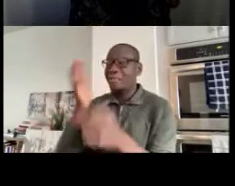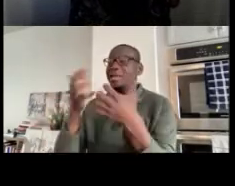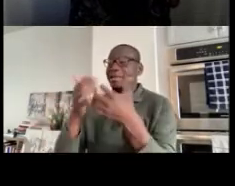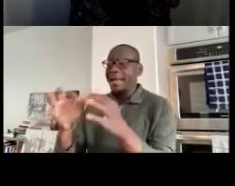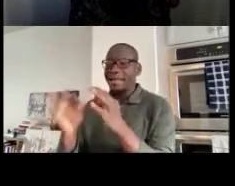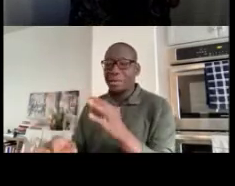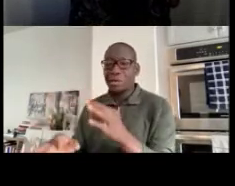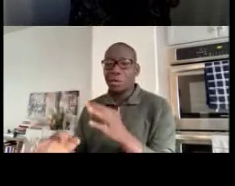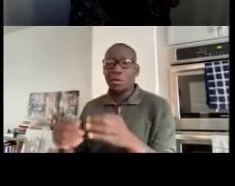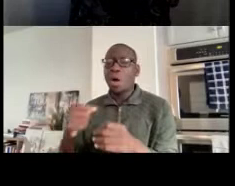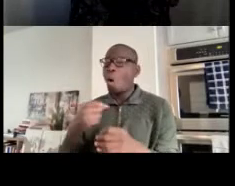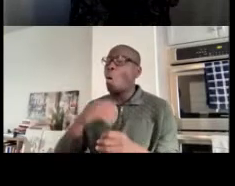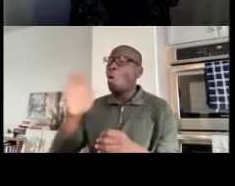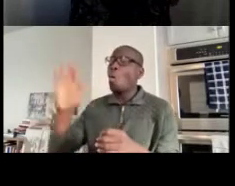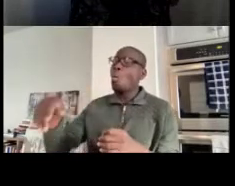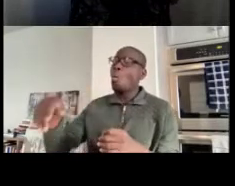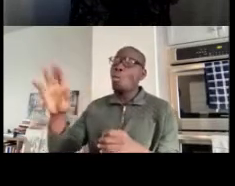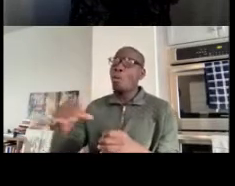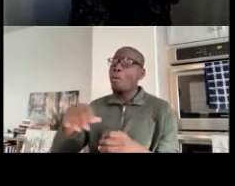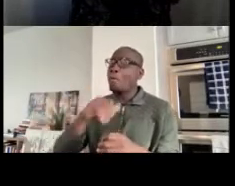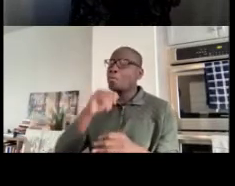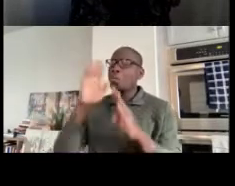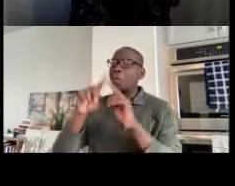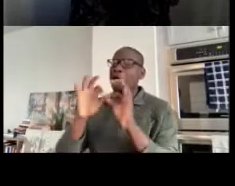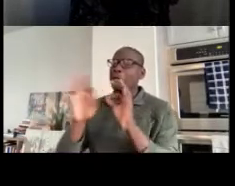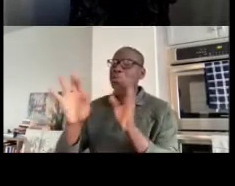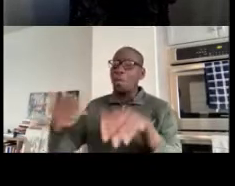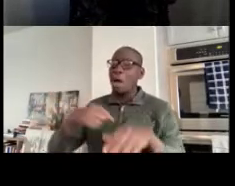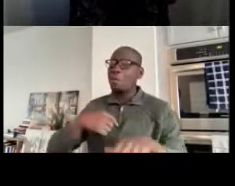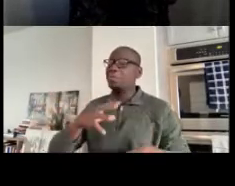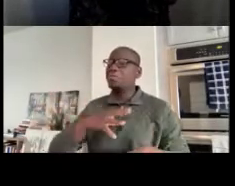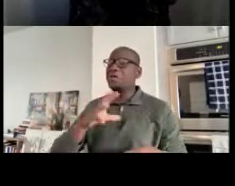to the office and confirmed everything would work out with the interpreter, and I was like,